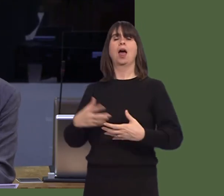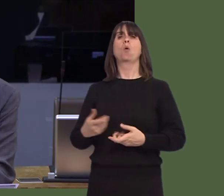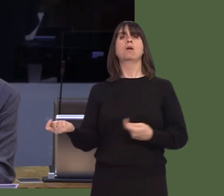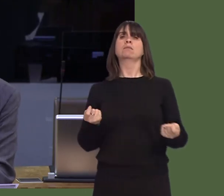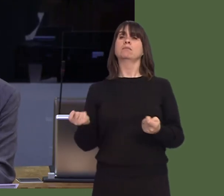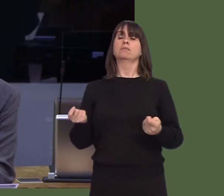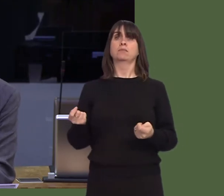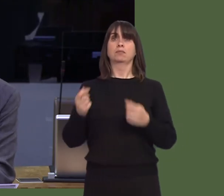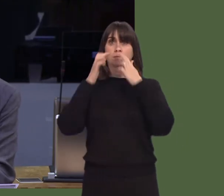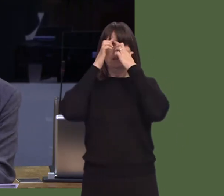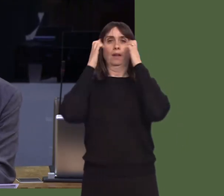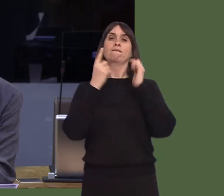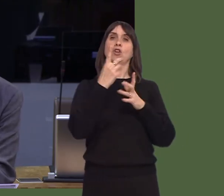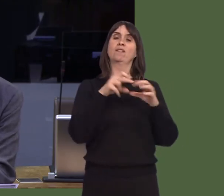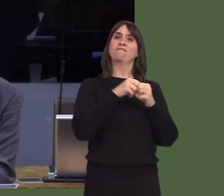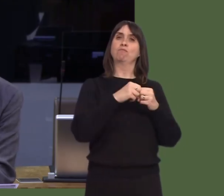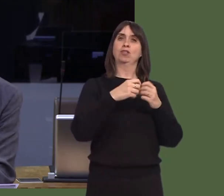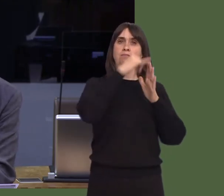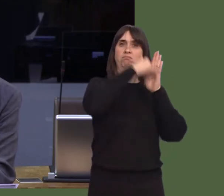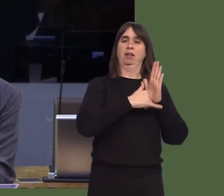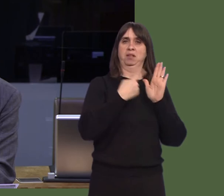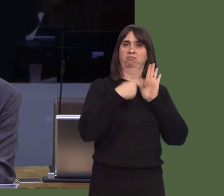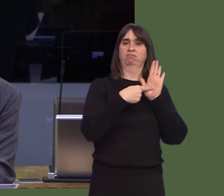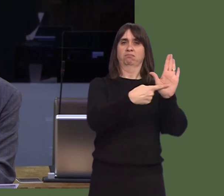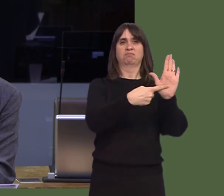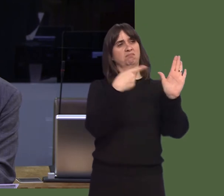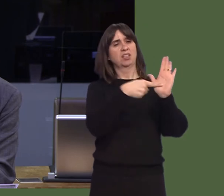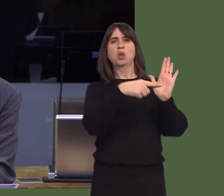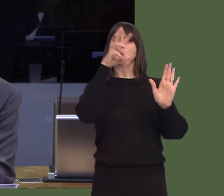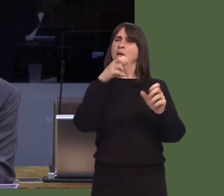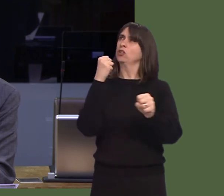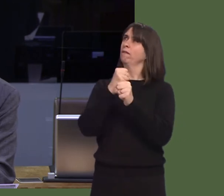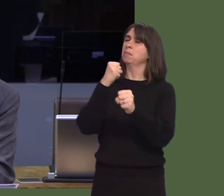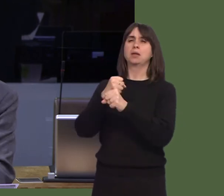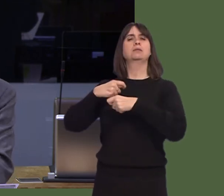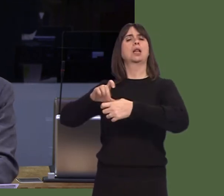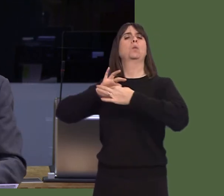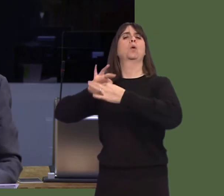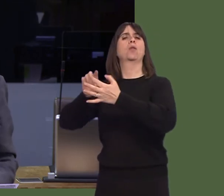We'd be literally mad if we ignored the fact that we need to sort out access to that European